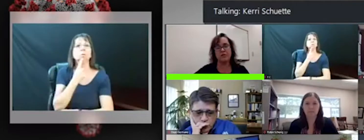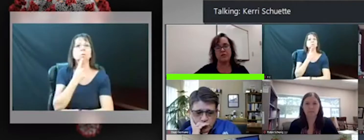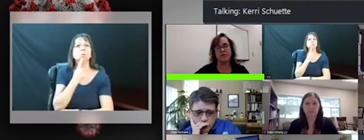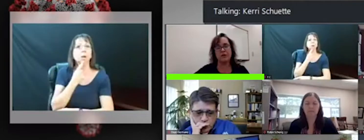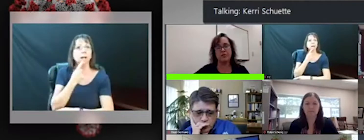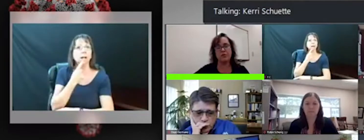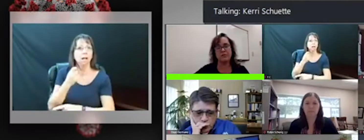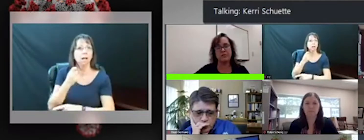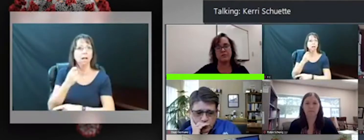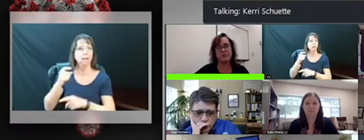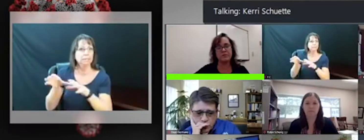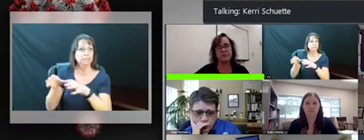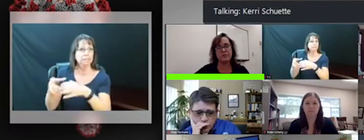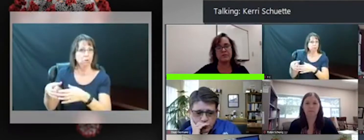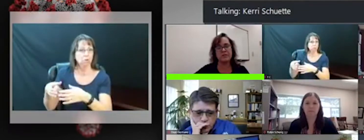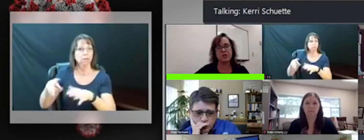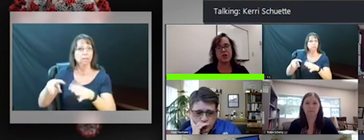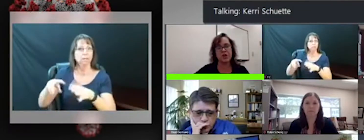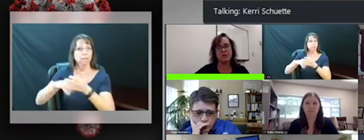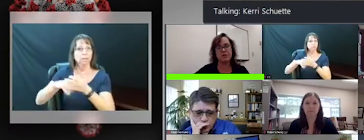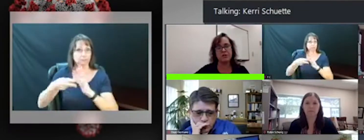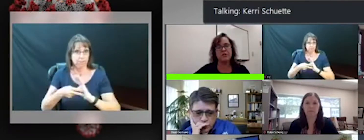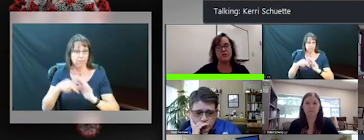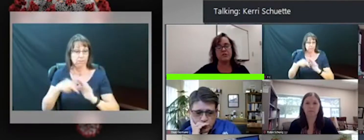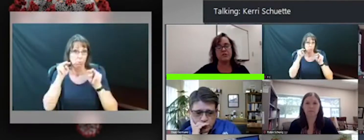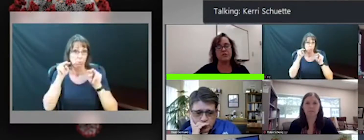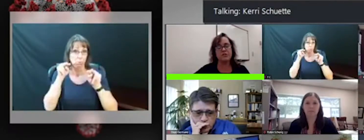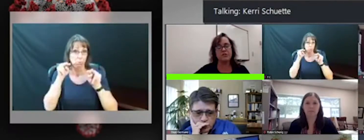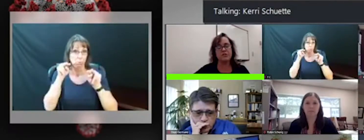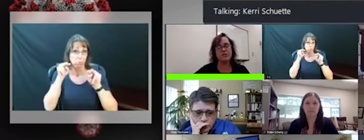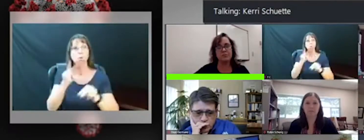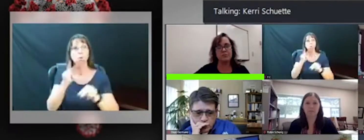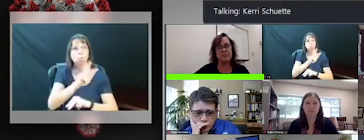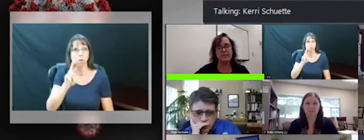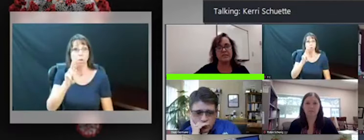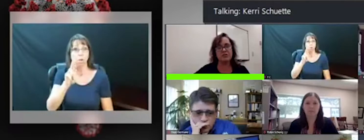If you click on “Road Map to Recovery” you'll see a chart that shows which businesses need